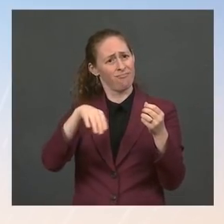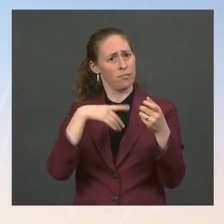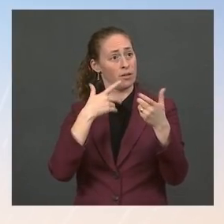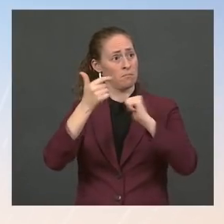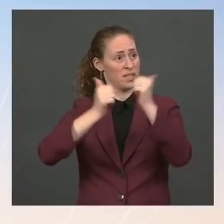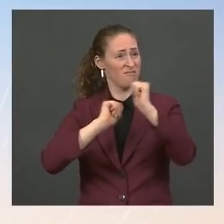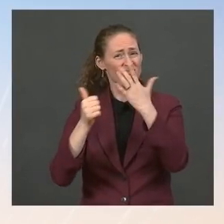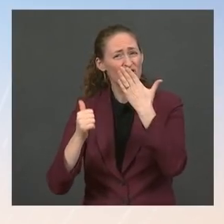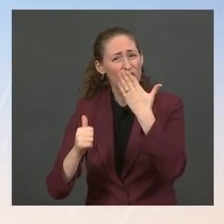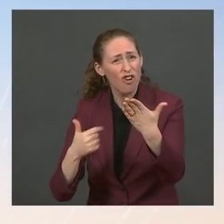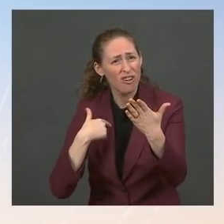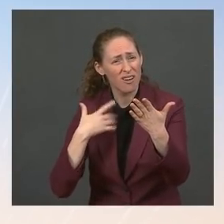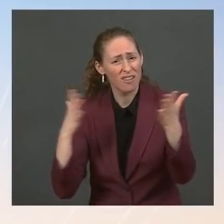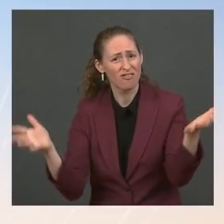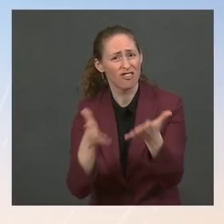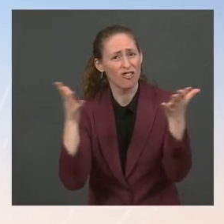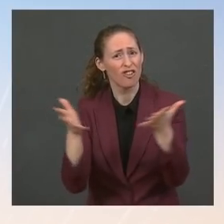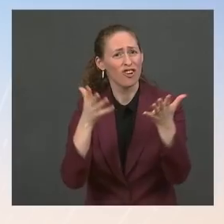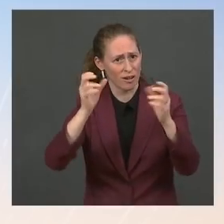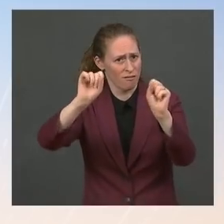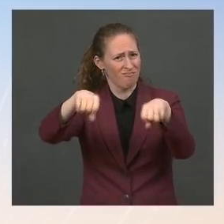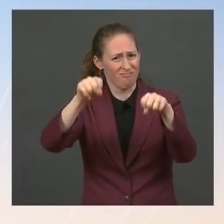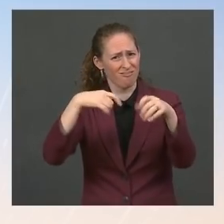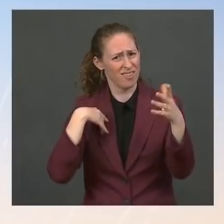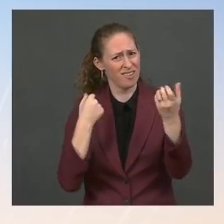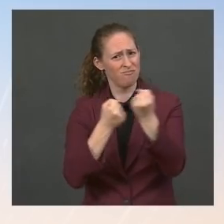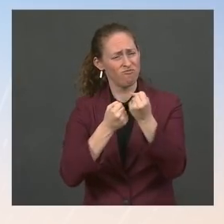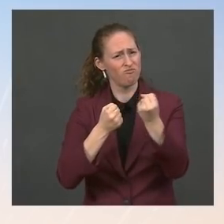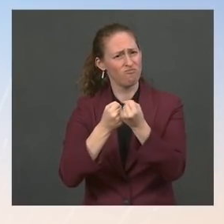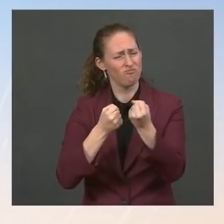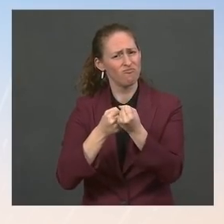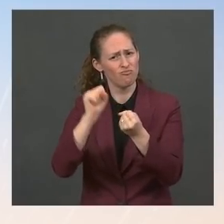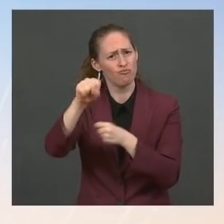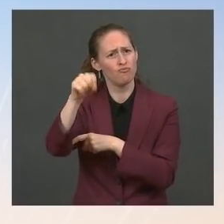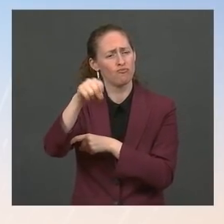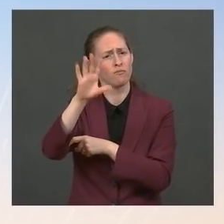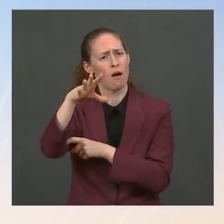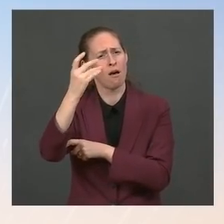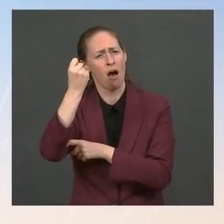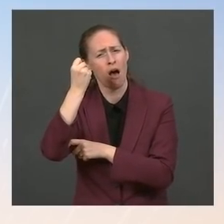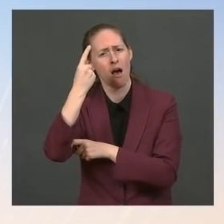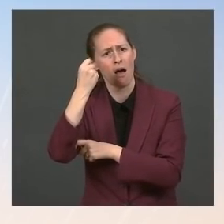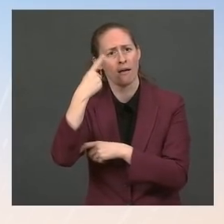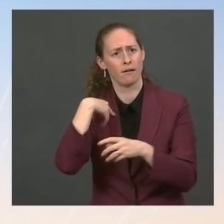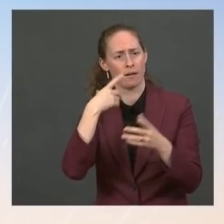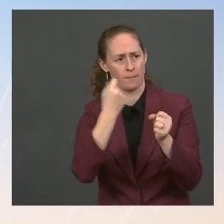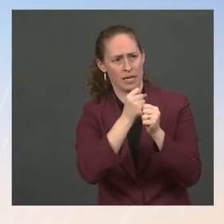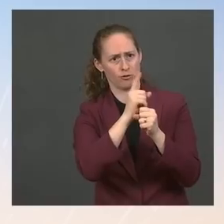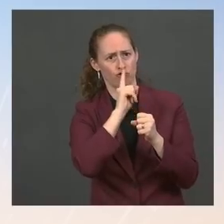We also believe that that requires intense diplomacy. So, this is a reflection of that. And if you go back to the President's phone